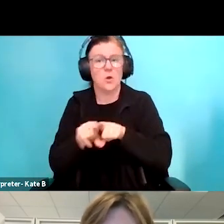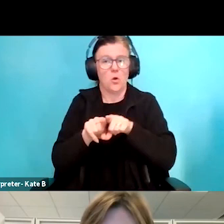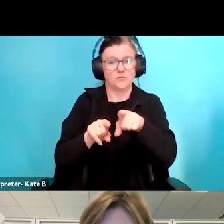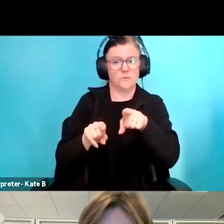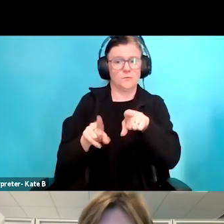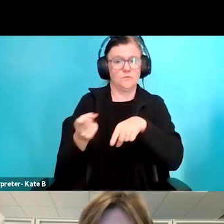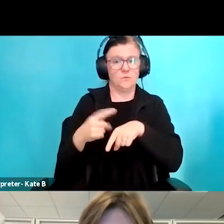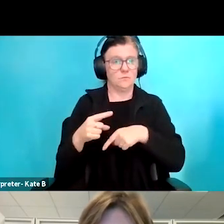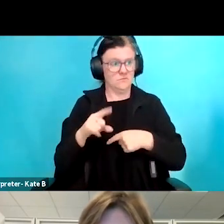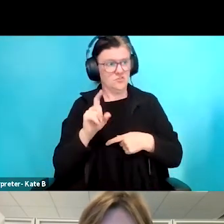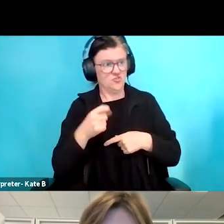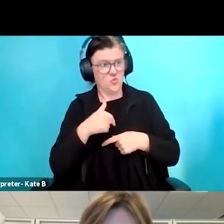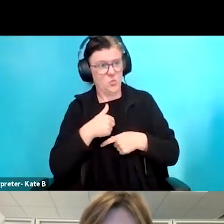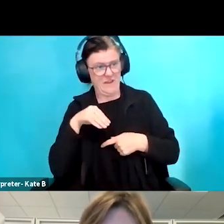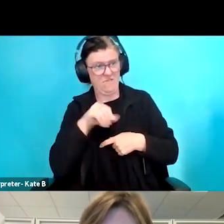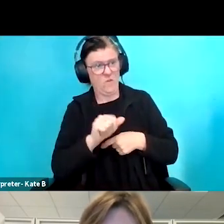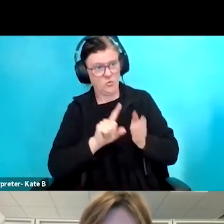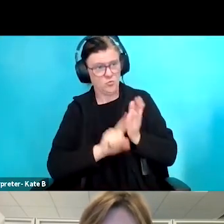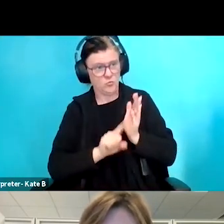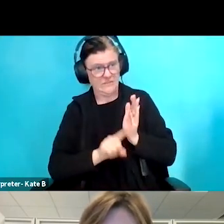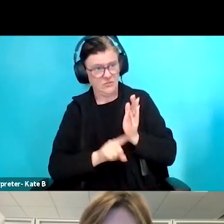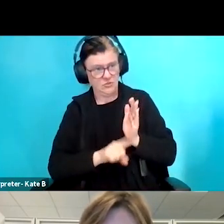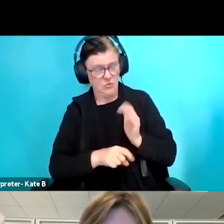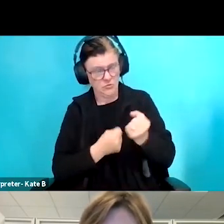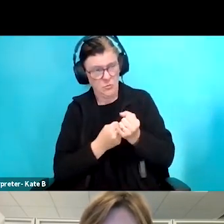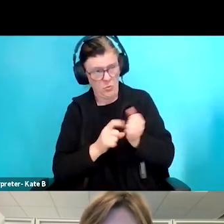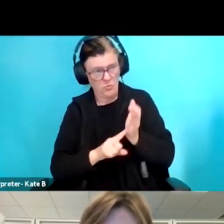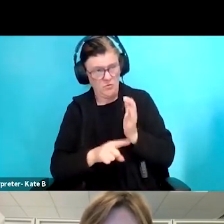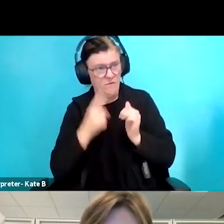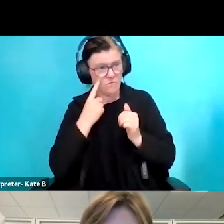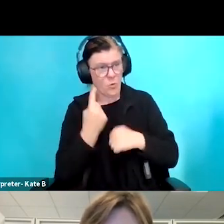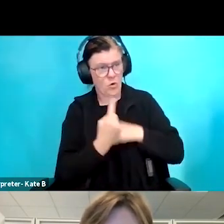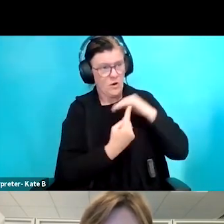you know should we fund research or support research on social isolation and loneliness